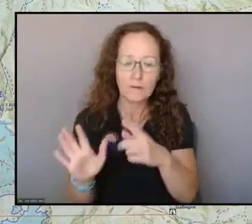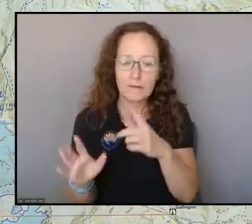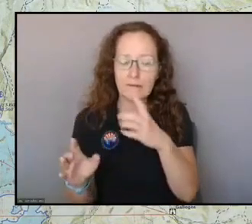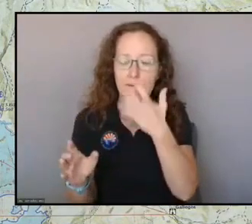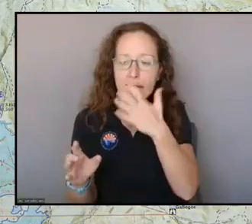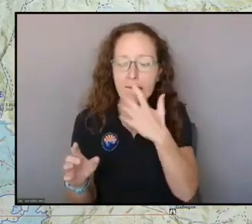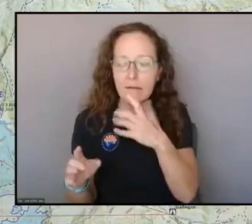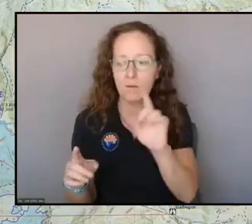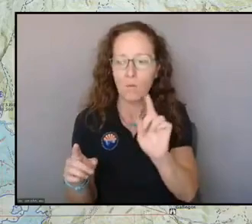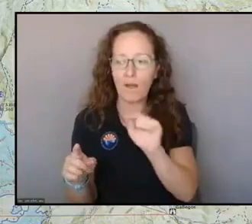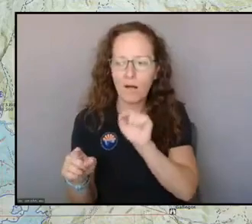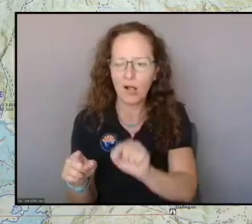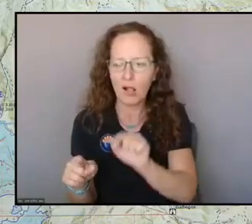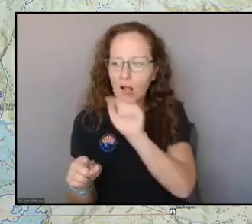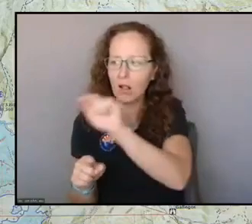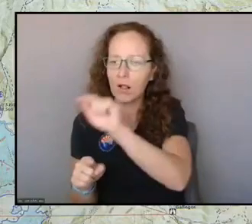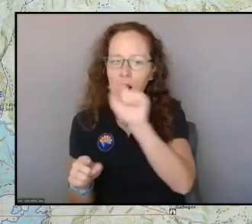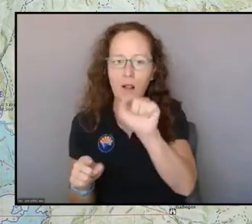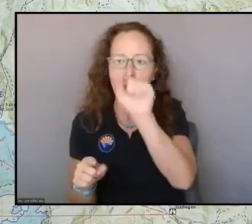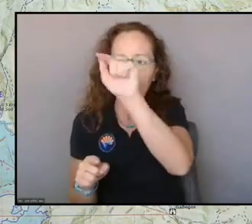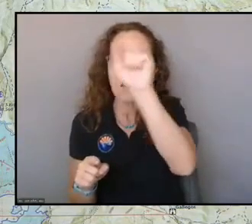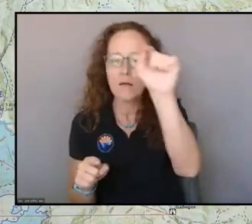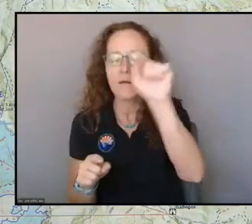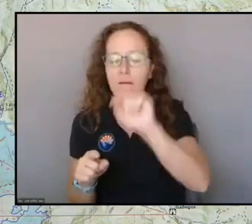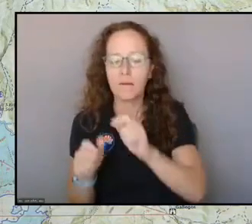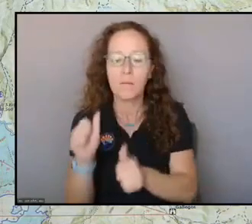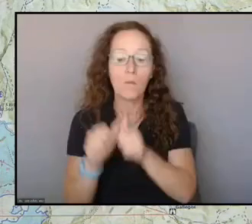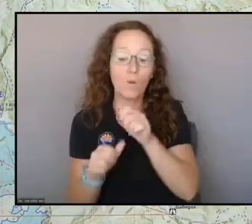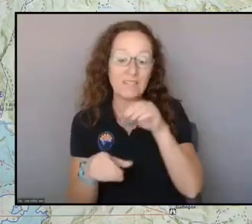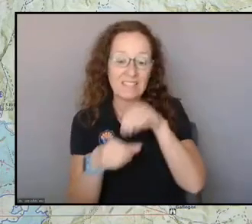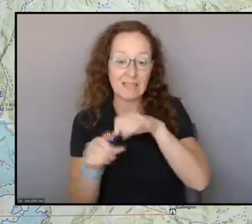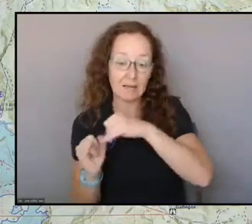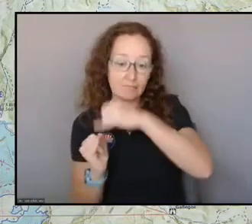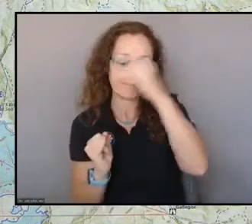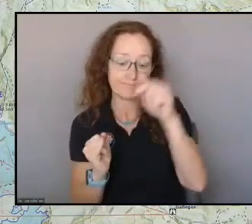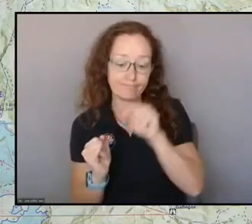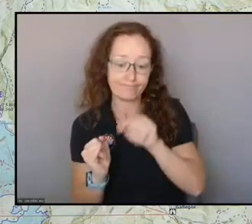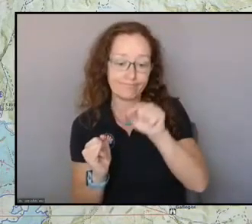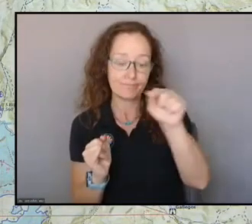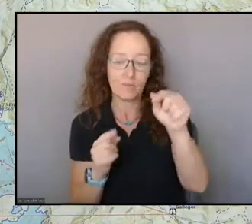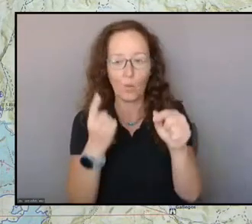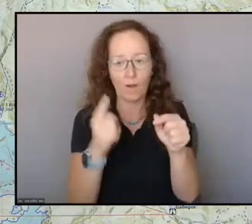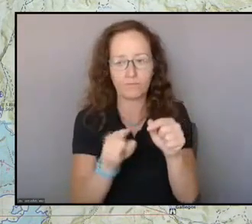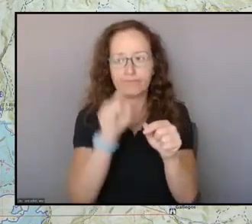ONE OF THOSE LAY OUTSIDE THE LINE SO THIS MORNING DELL